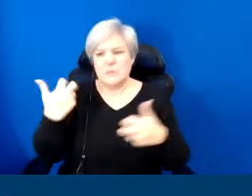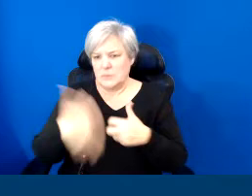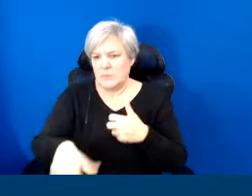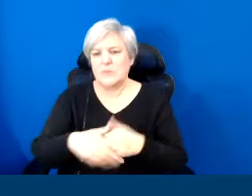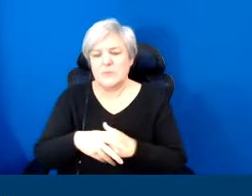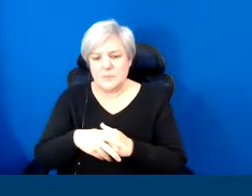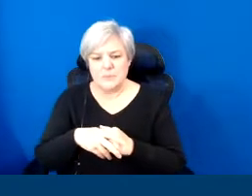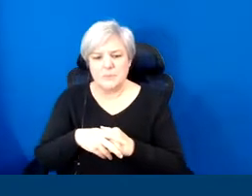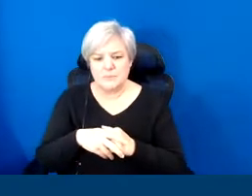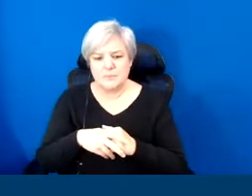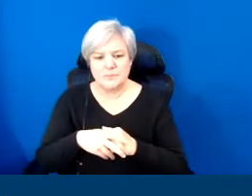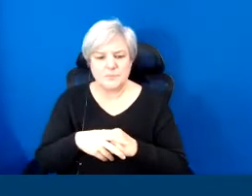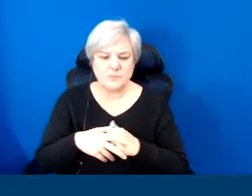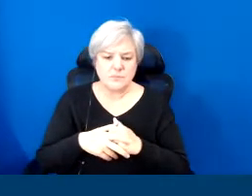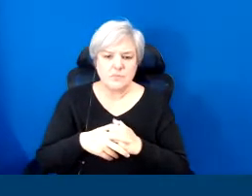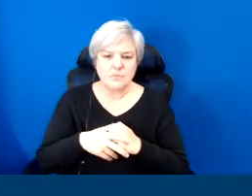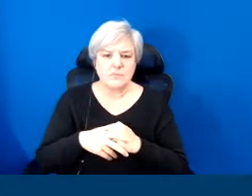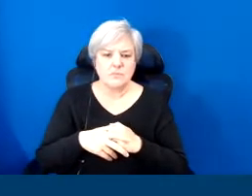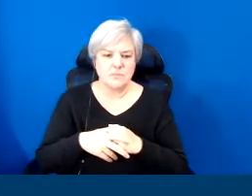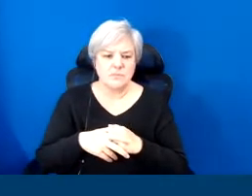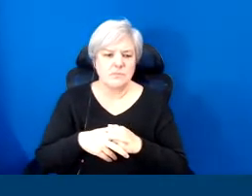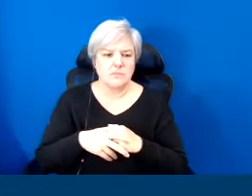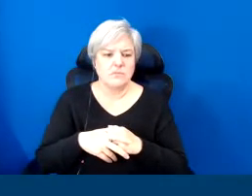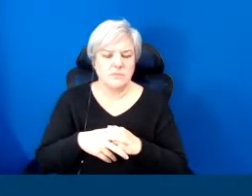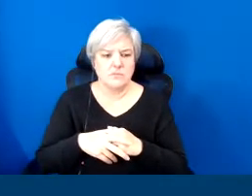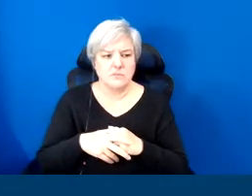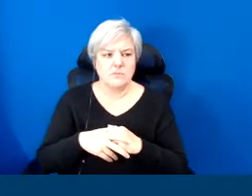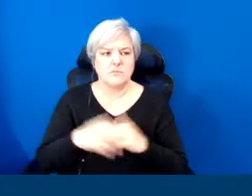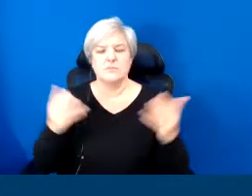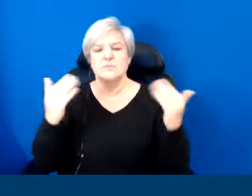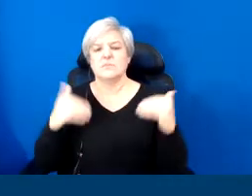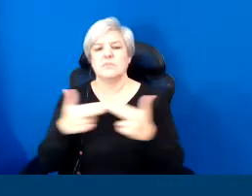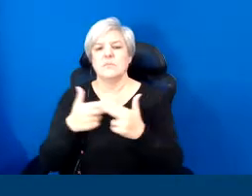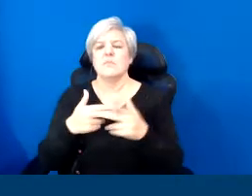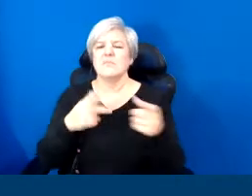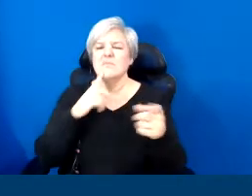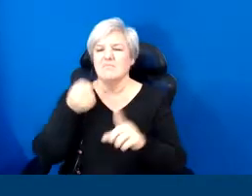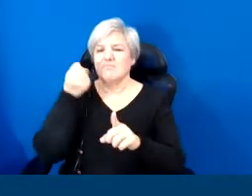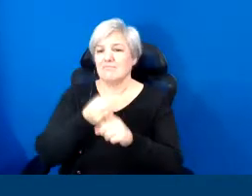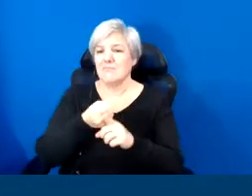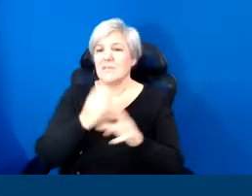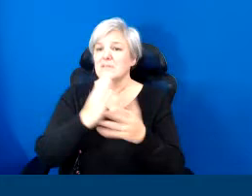Next slide, please. So there's impact on specific populations,